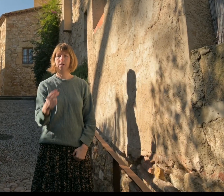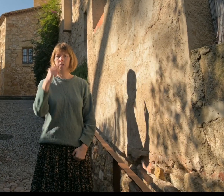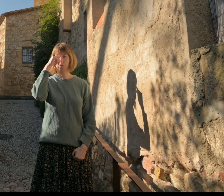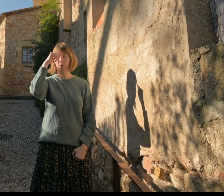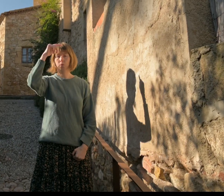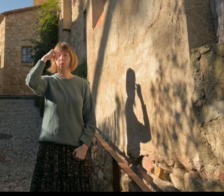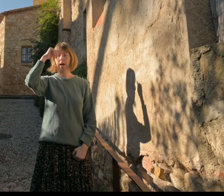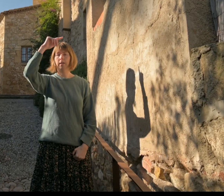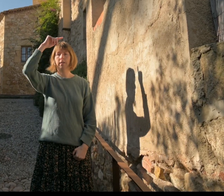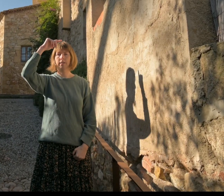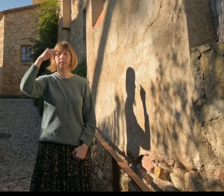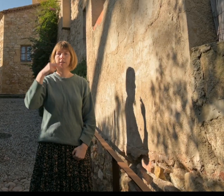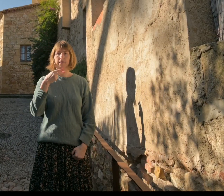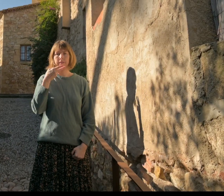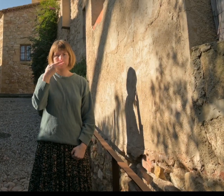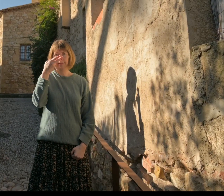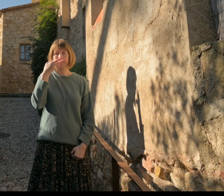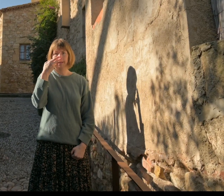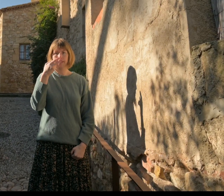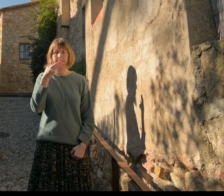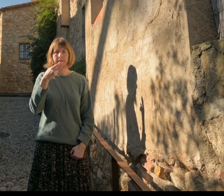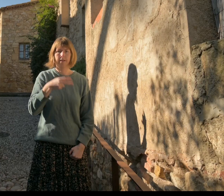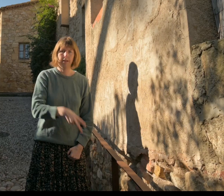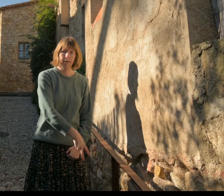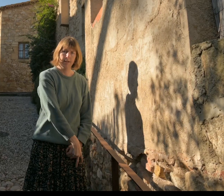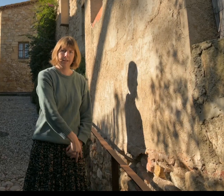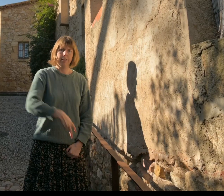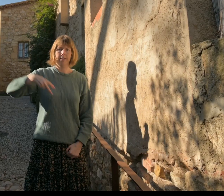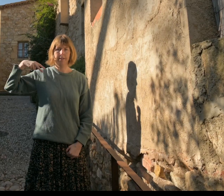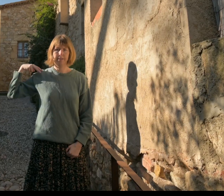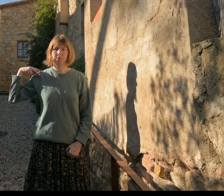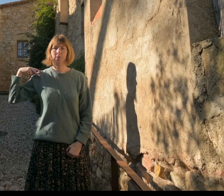a Cultural Asset of National Interest.